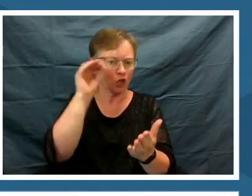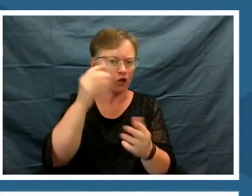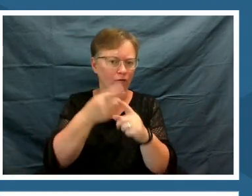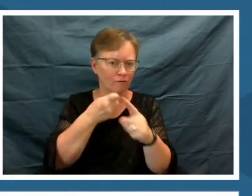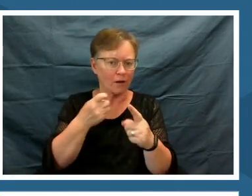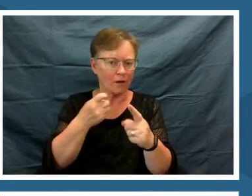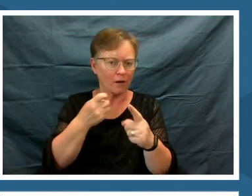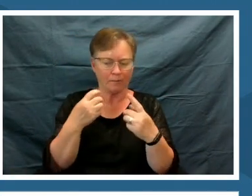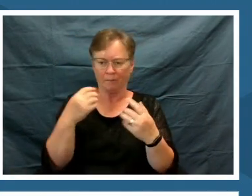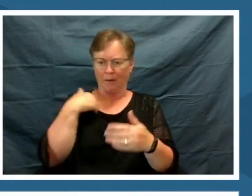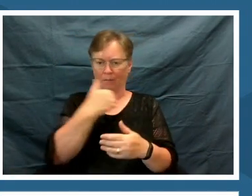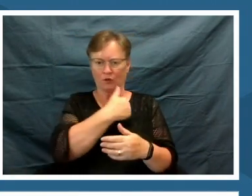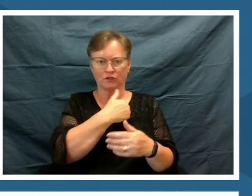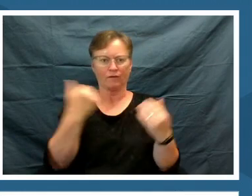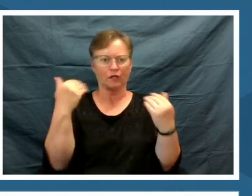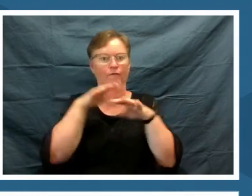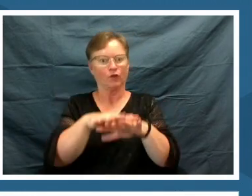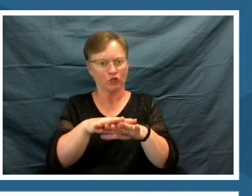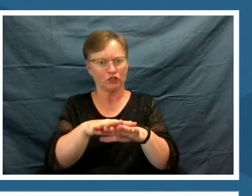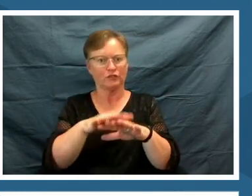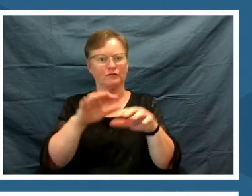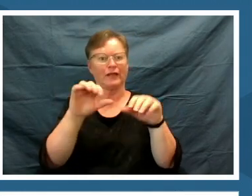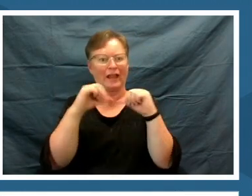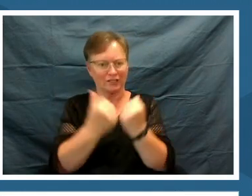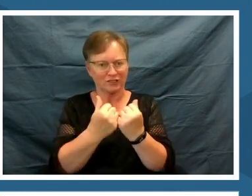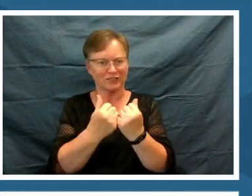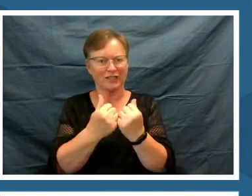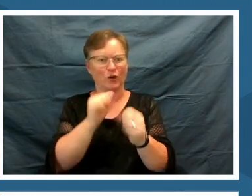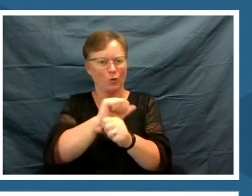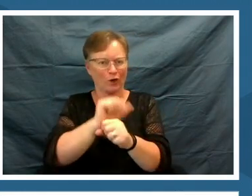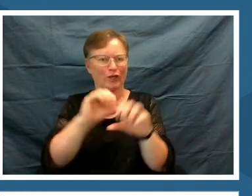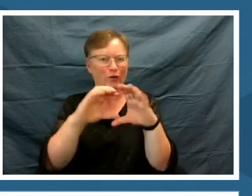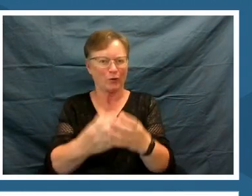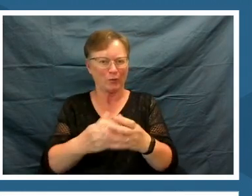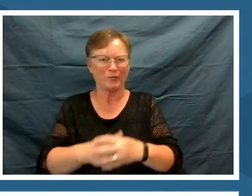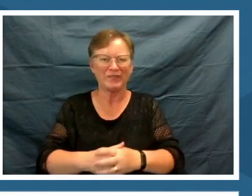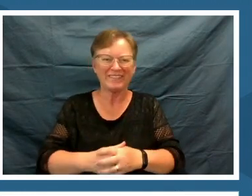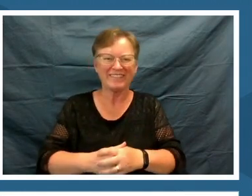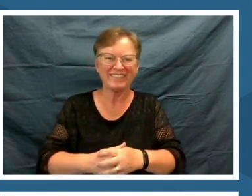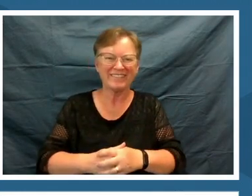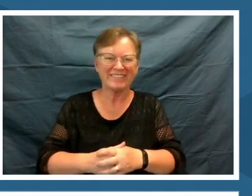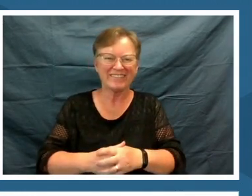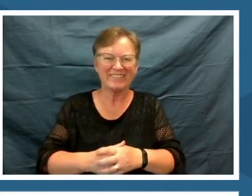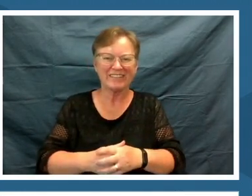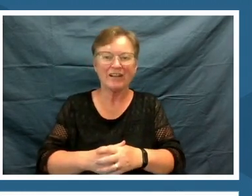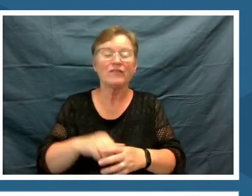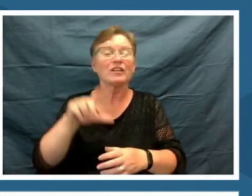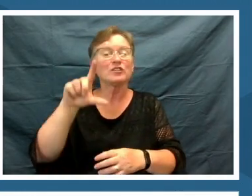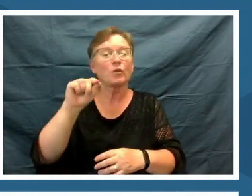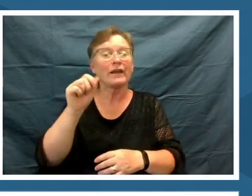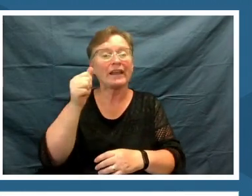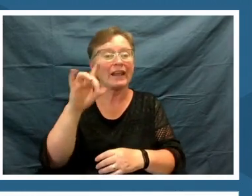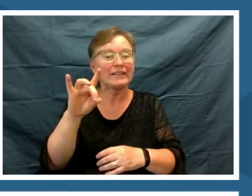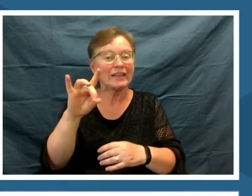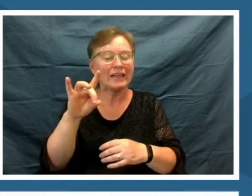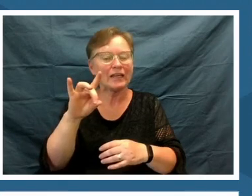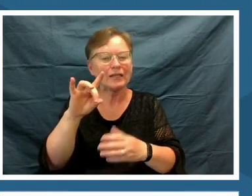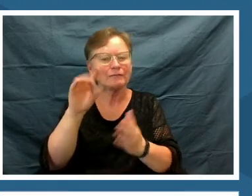next slide please the 2018 plan outlined a vision for its